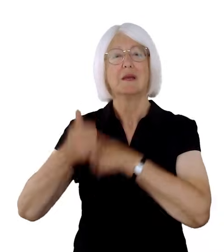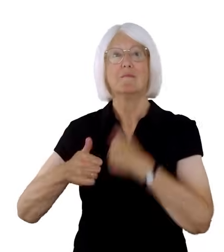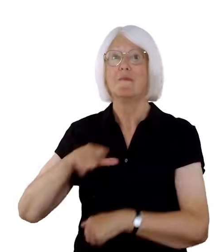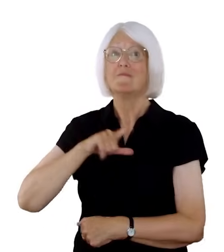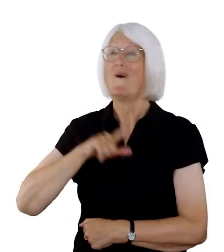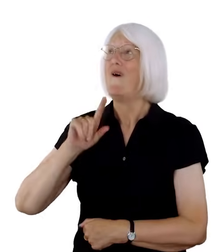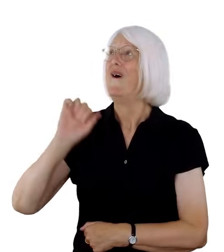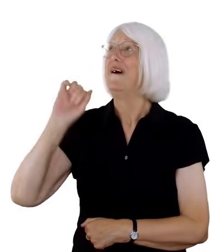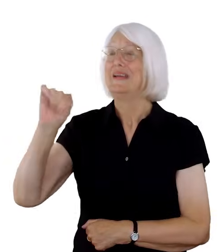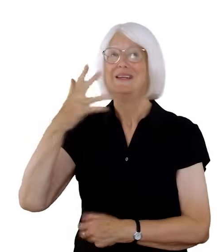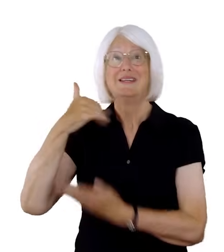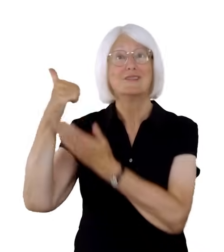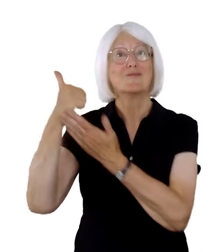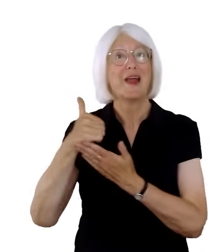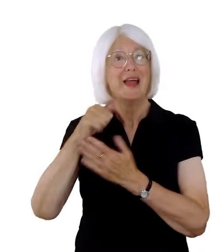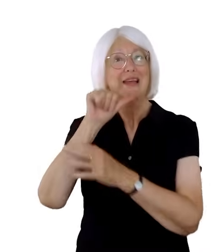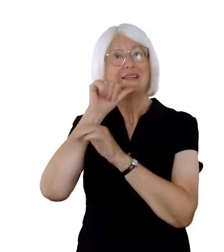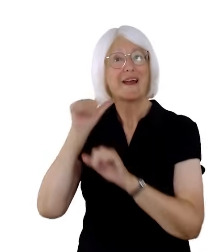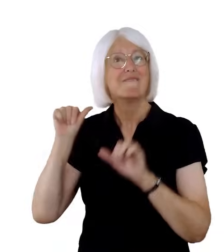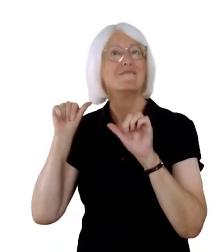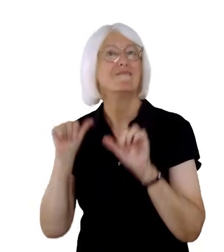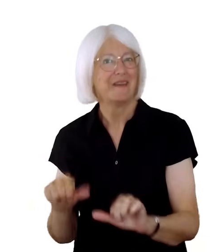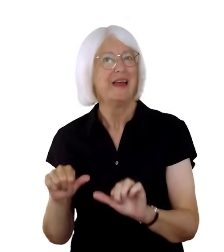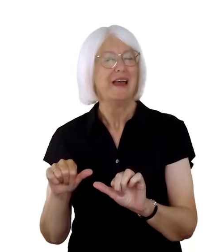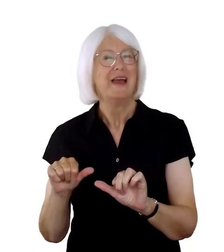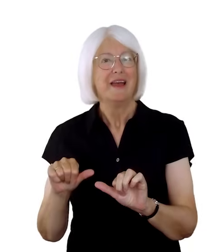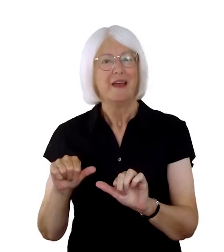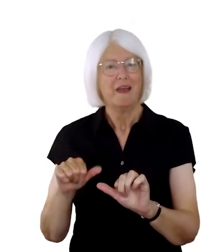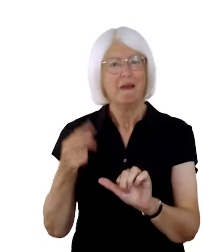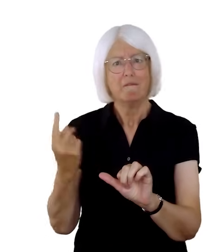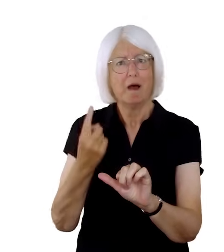Praise him for his grace and favour